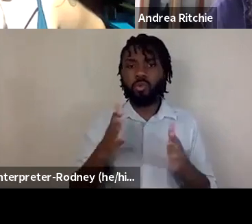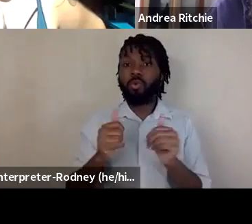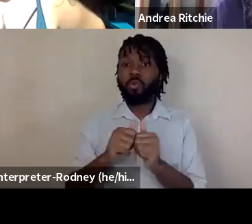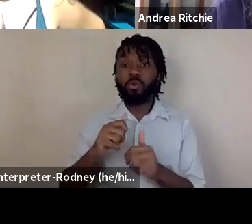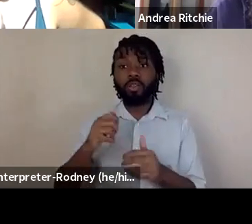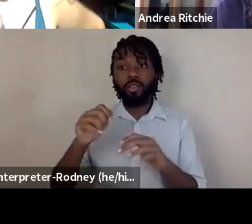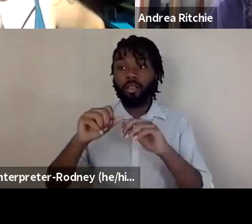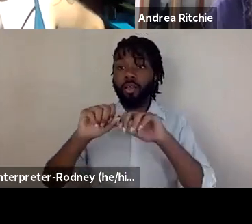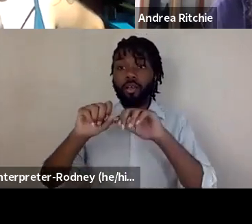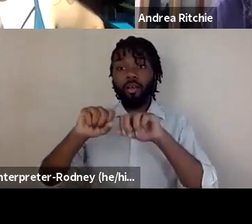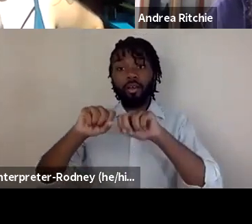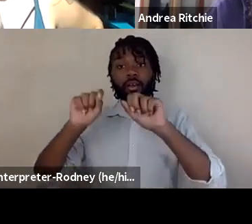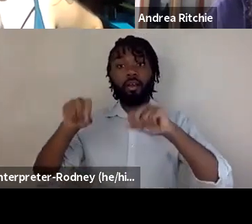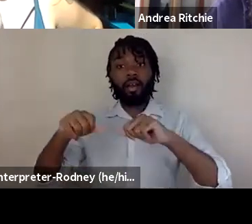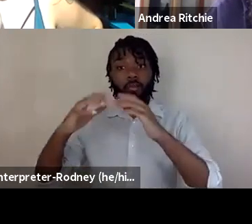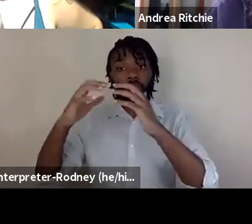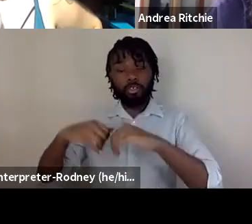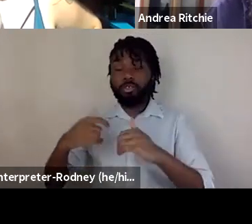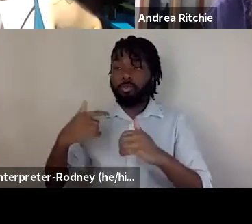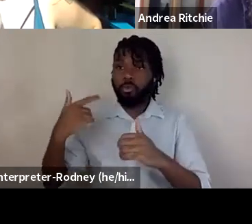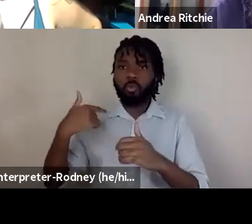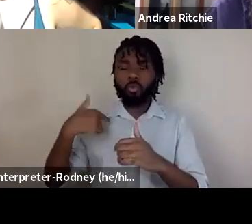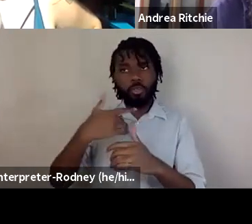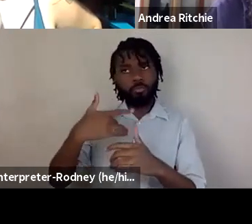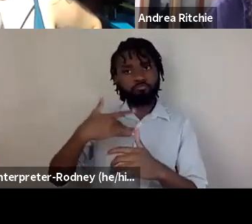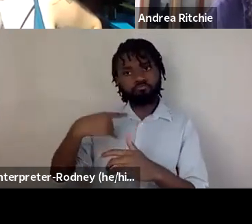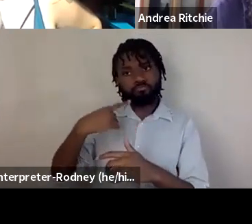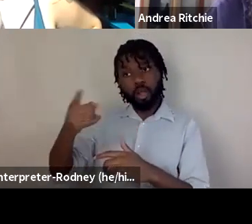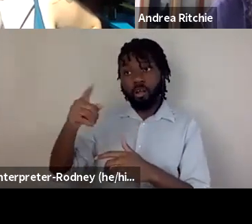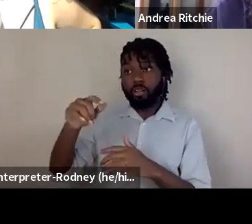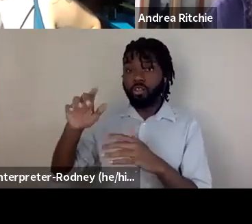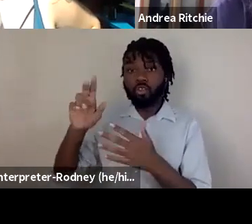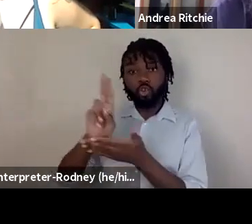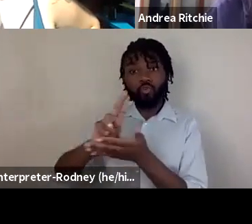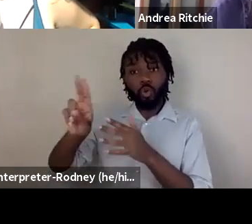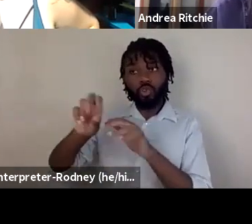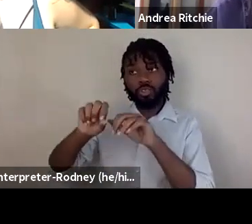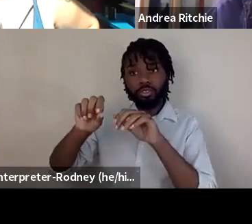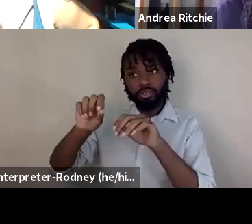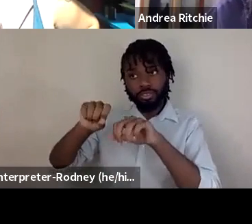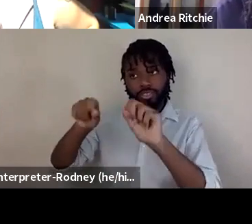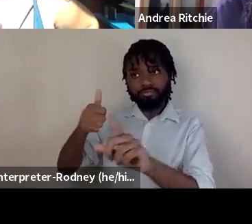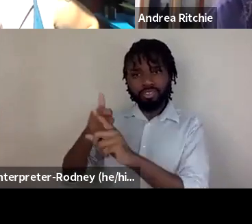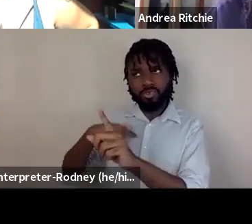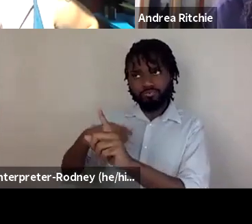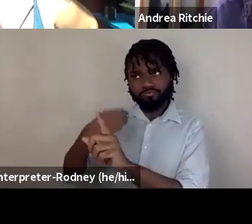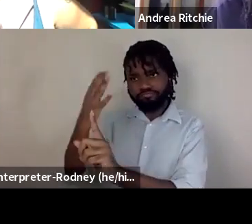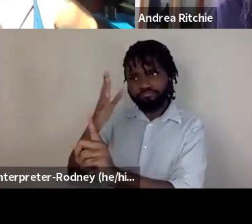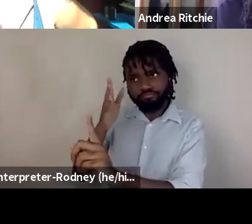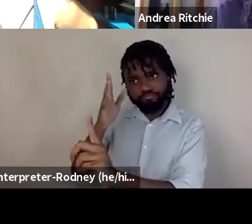to some of these university systems, you stole this from us. This is, you actually don't,